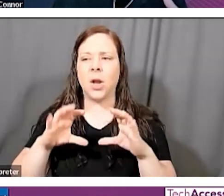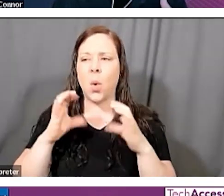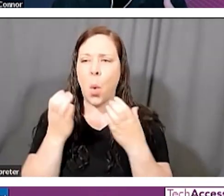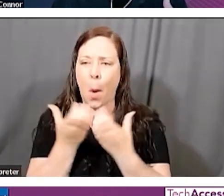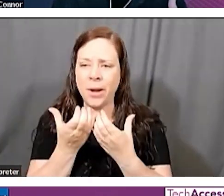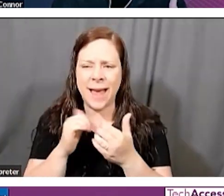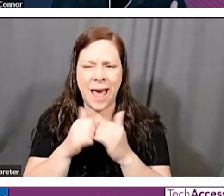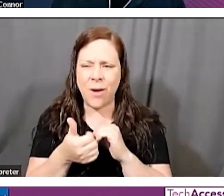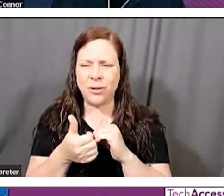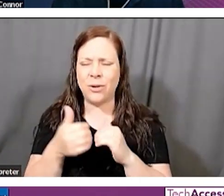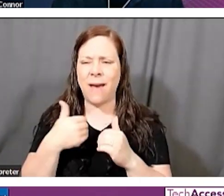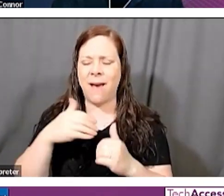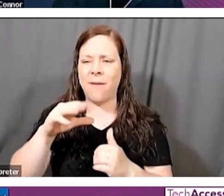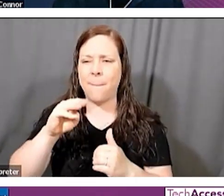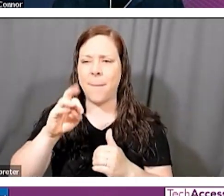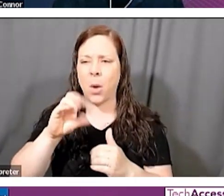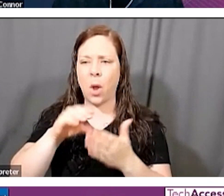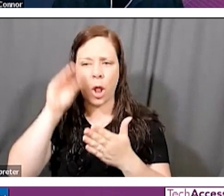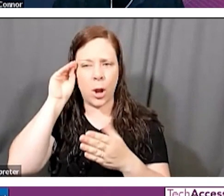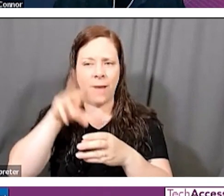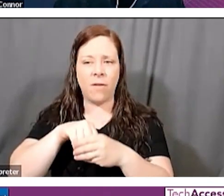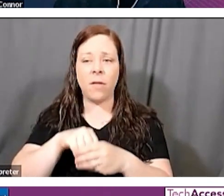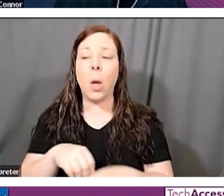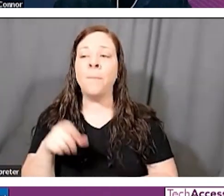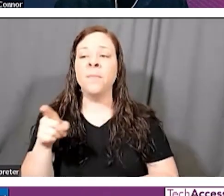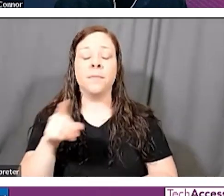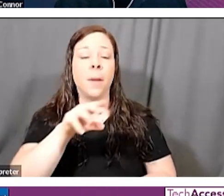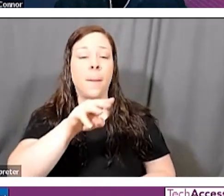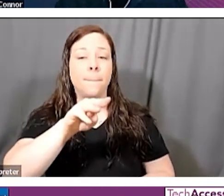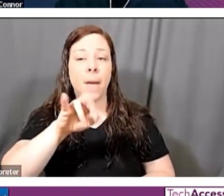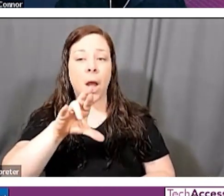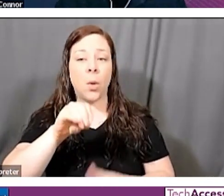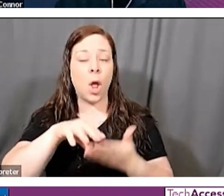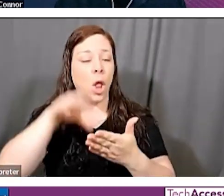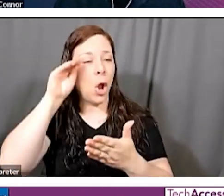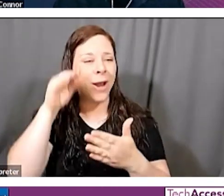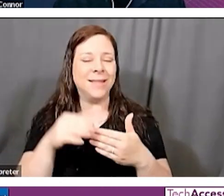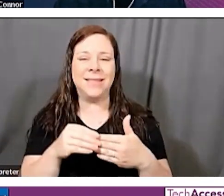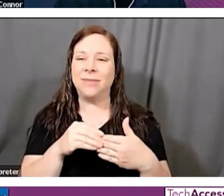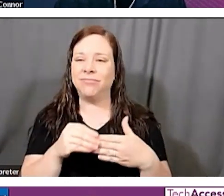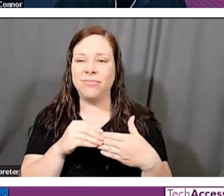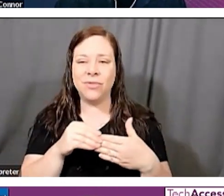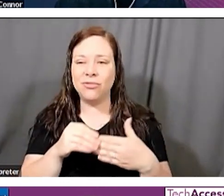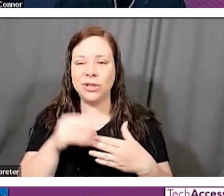Yeah, so micro-learning is a pretty loose concept and I'm gonna invite our instructional designers who